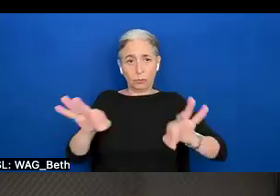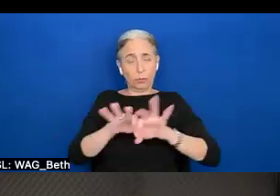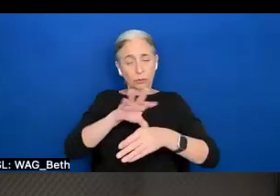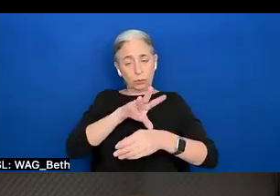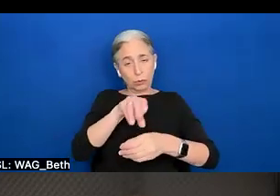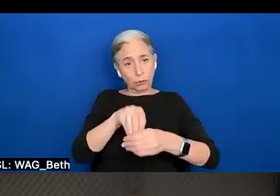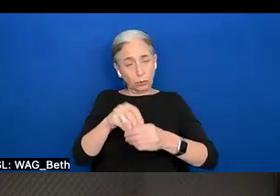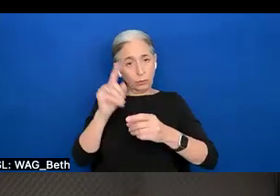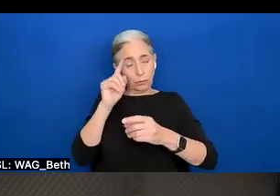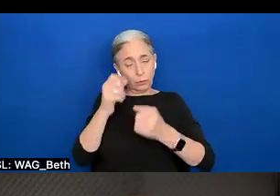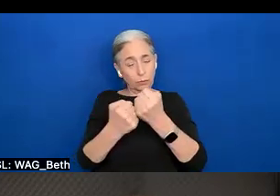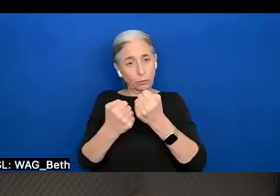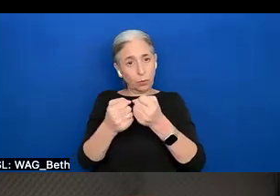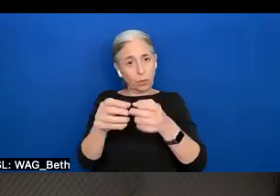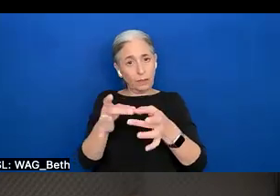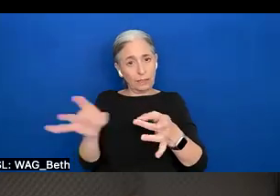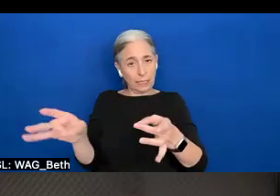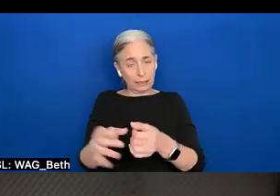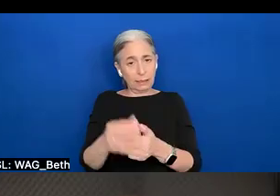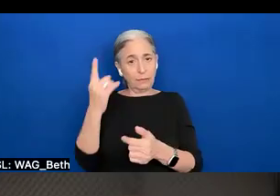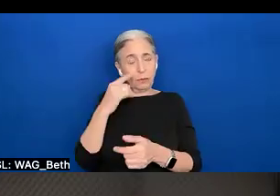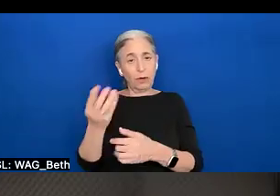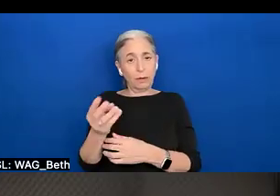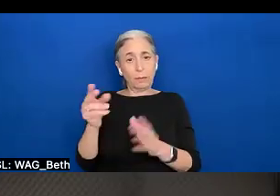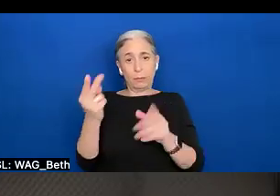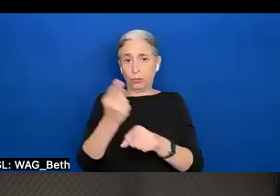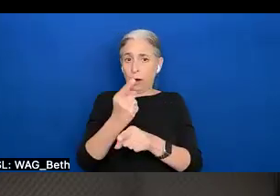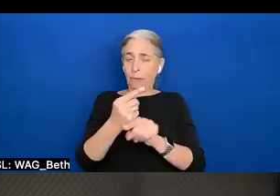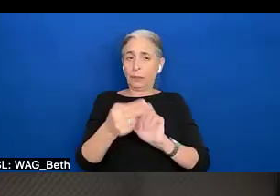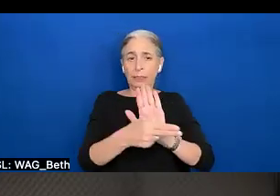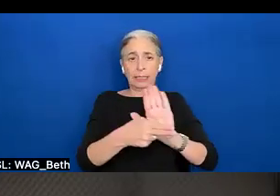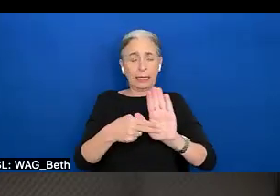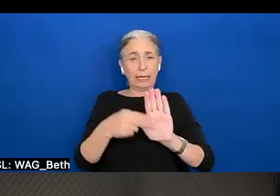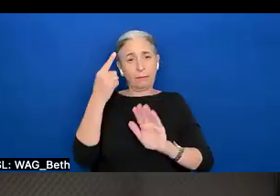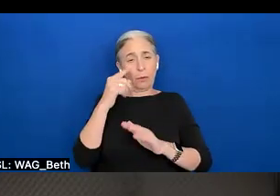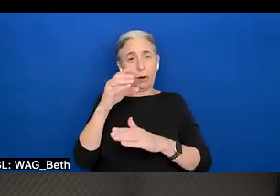To include export tags, the correct tags for proper